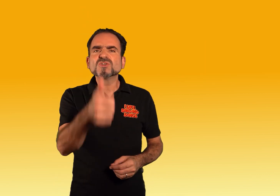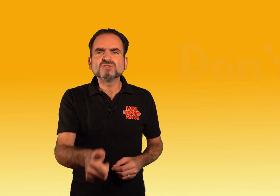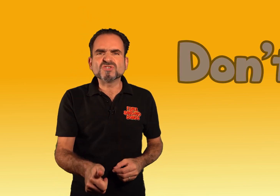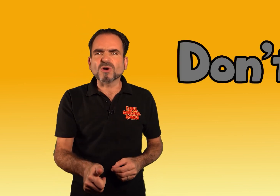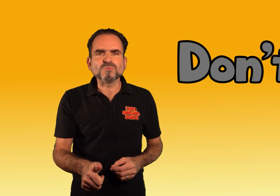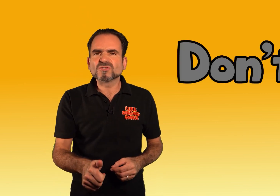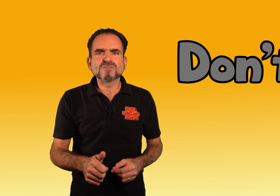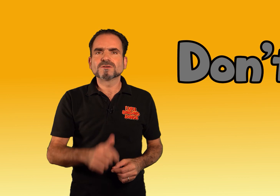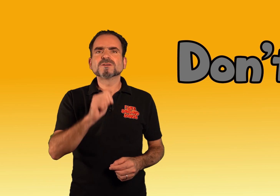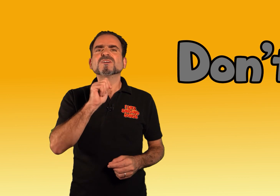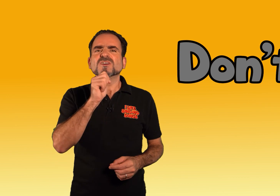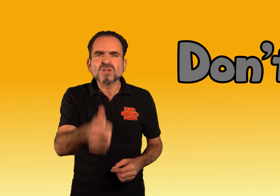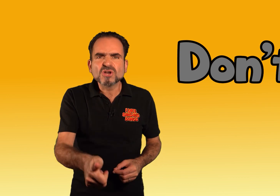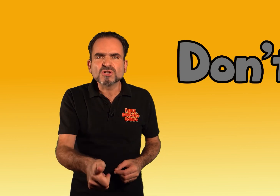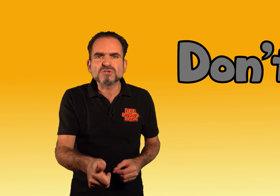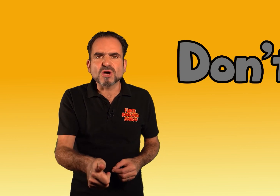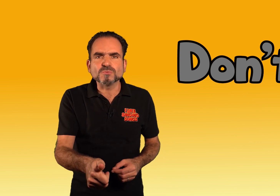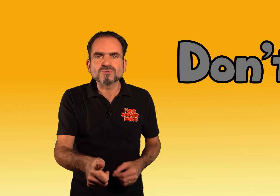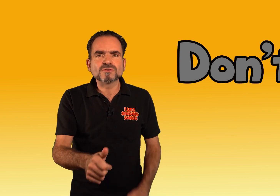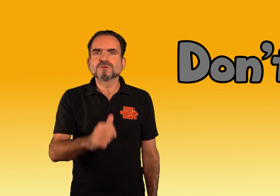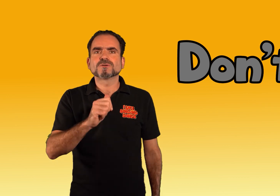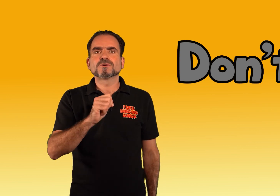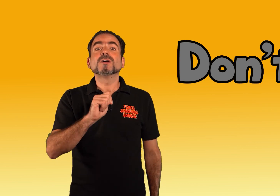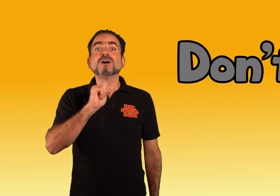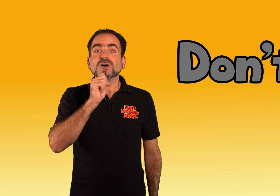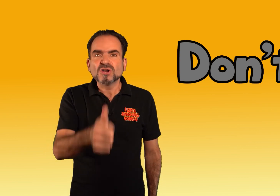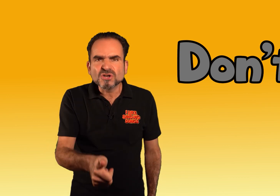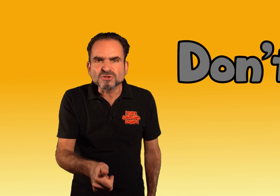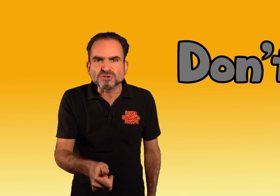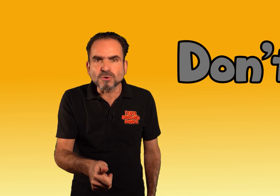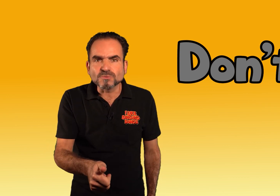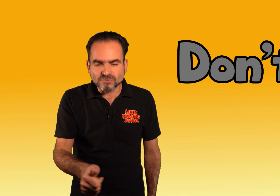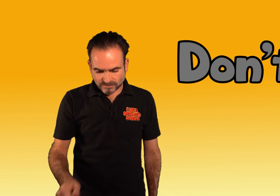Don't